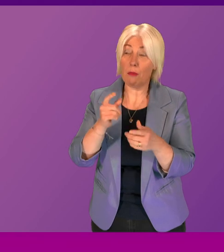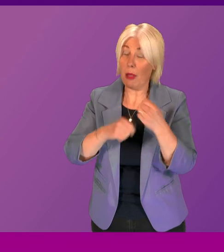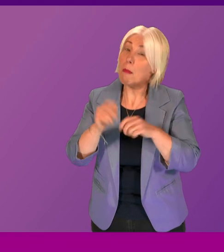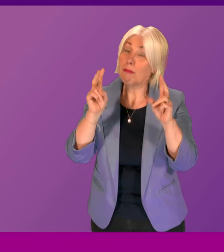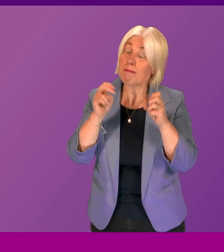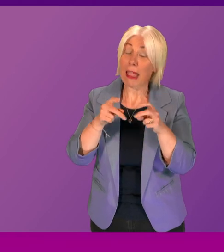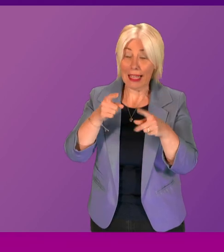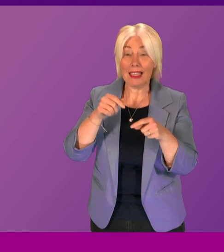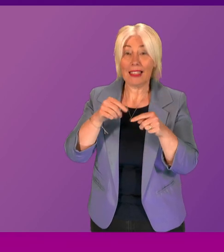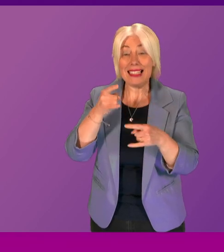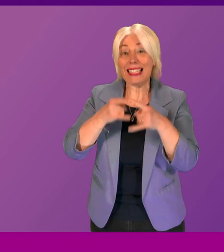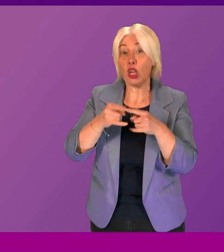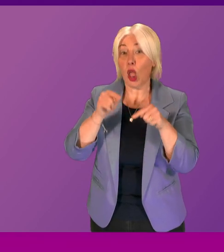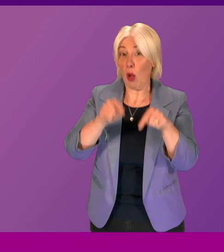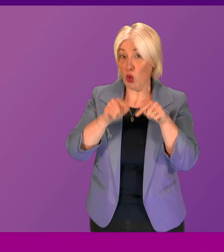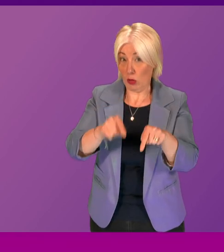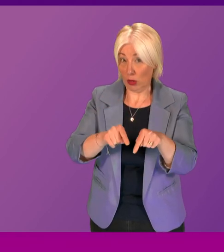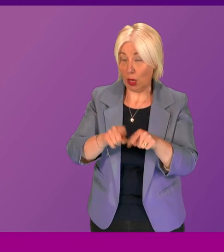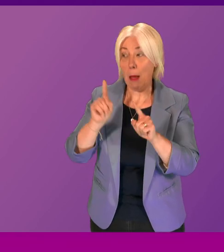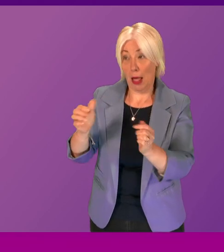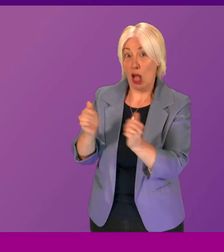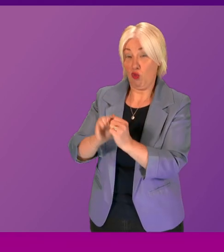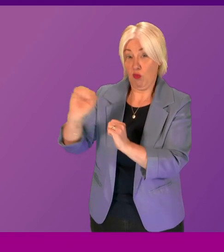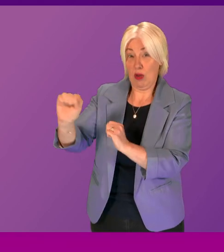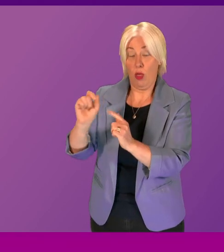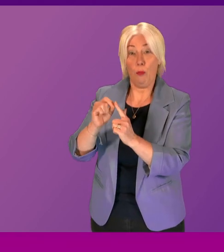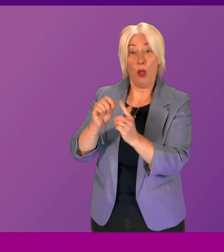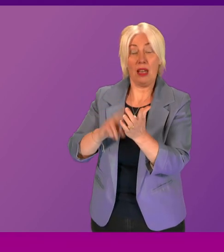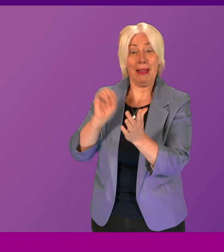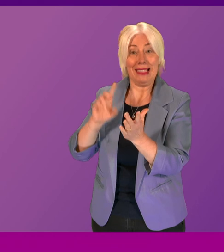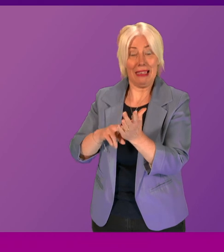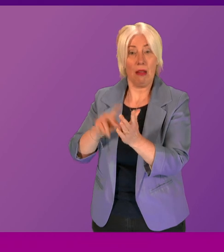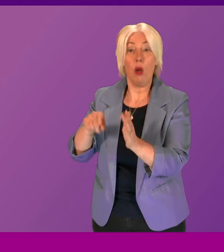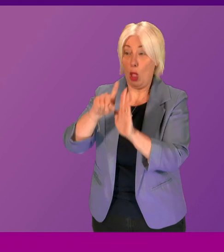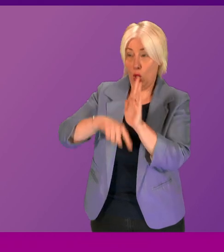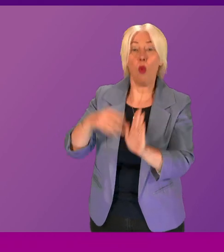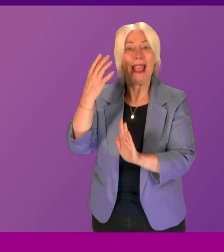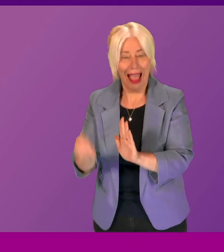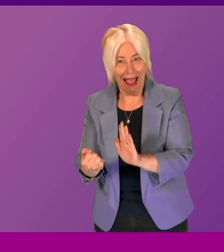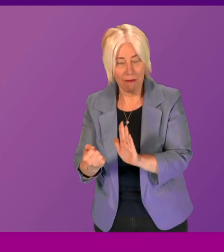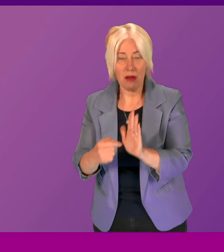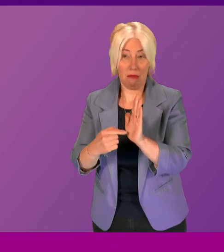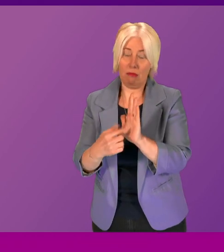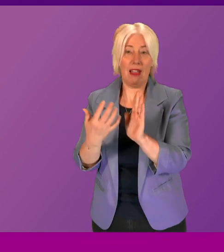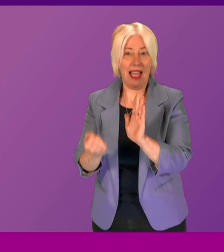I agree with Pauline McNeill that this is not about just legislation, although that